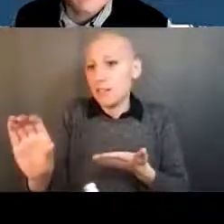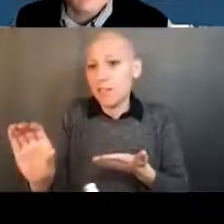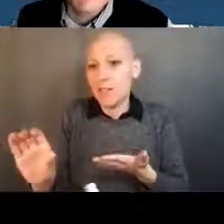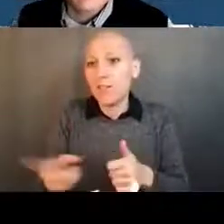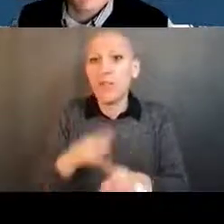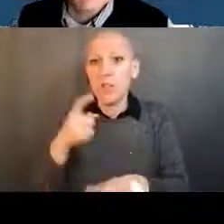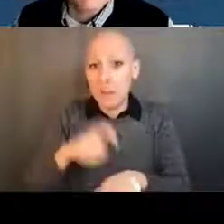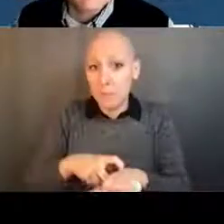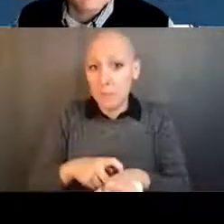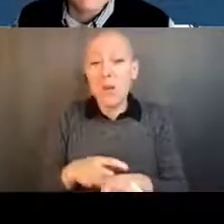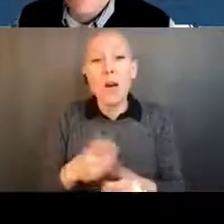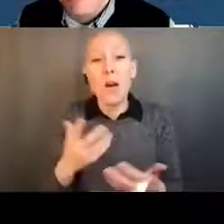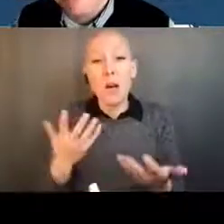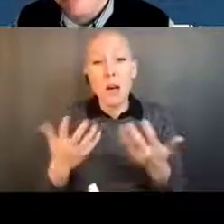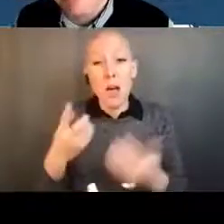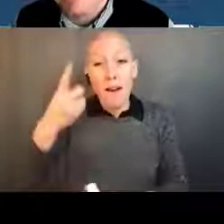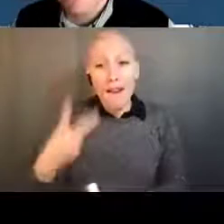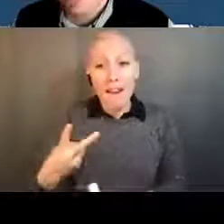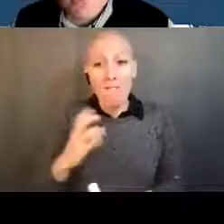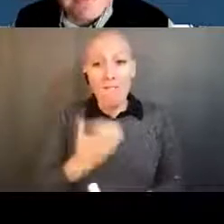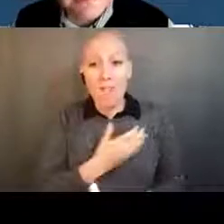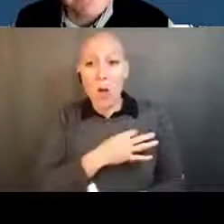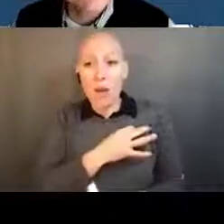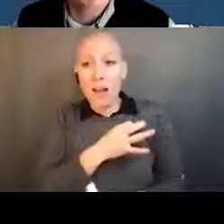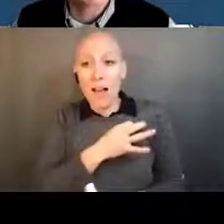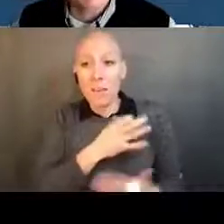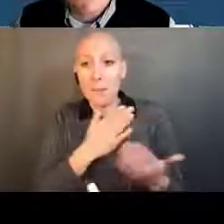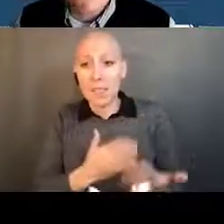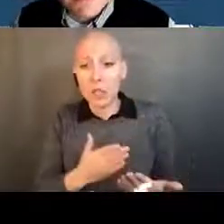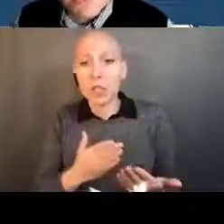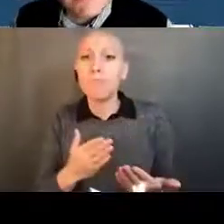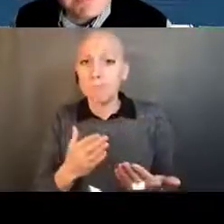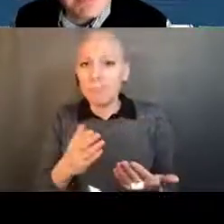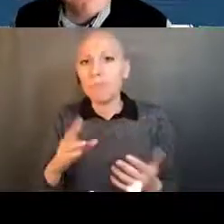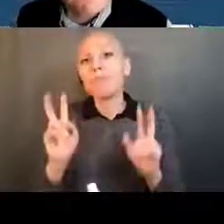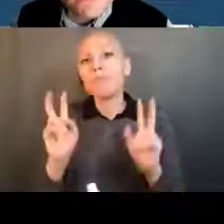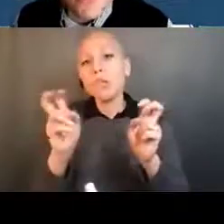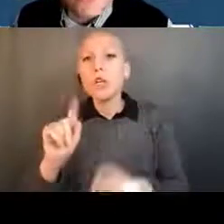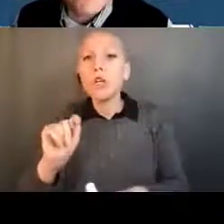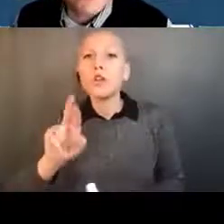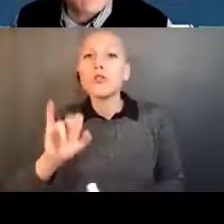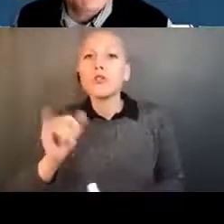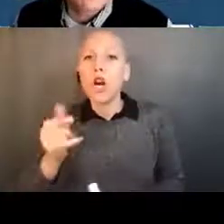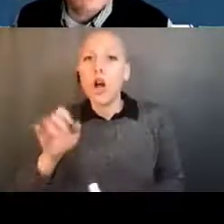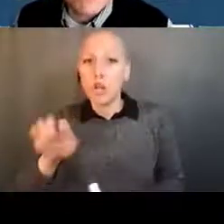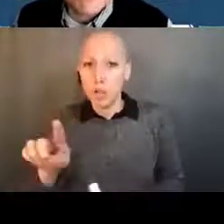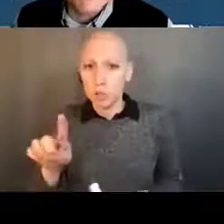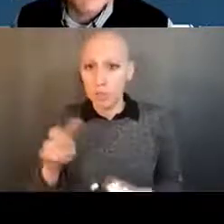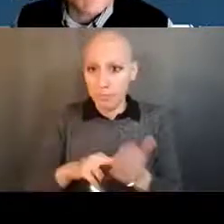and what that means is they are not discussed orally even though they do receive a full written critique.